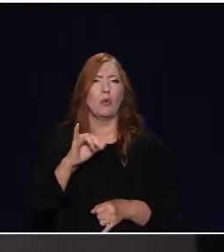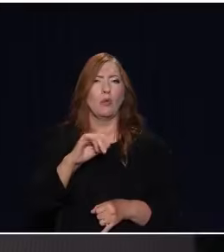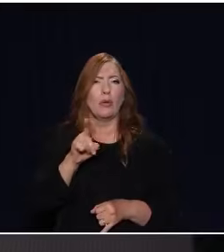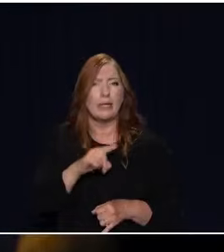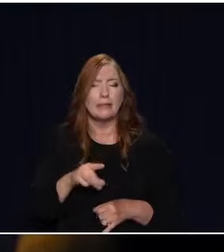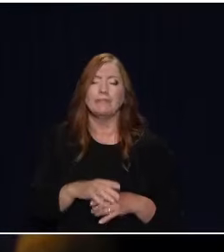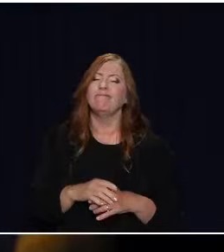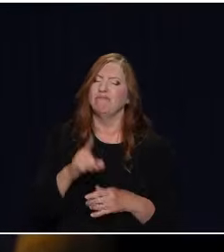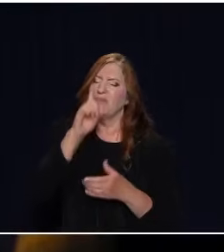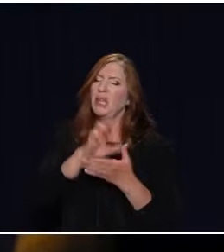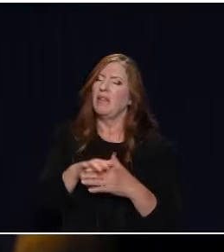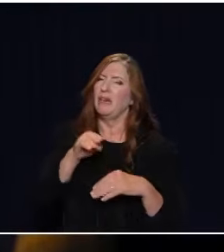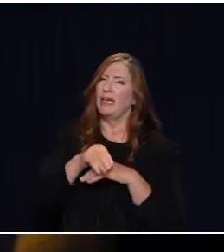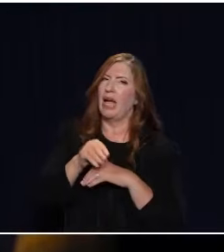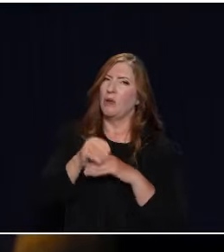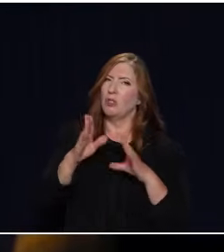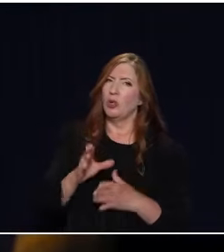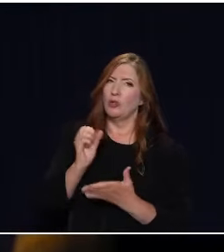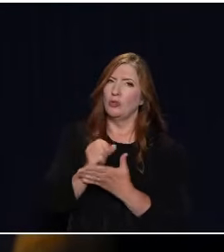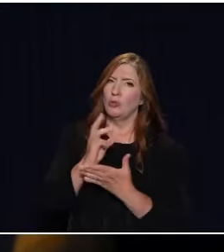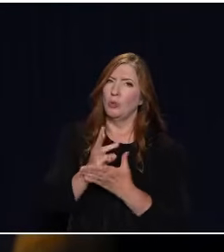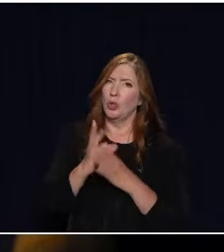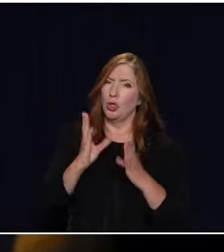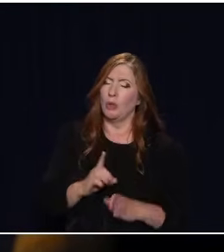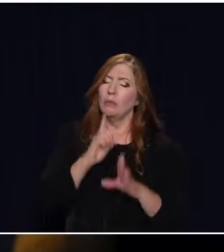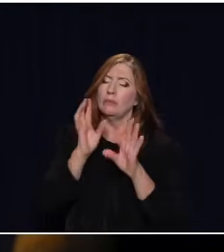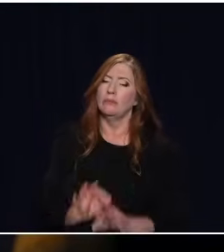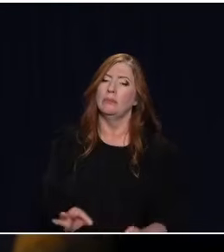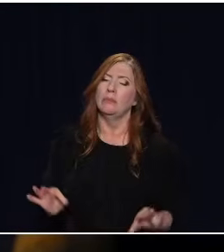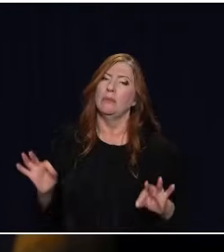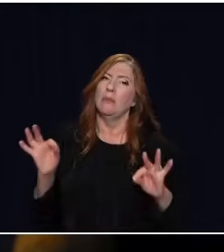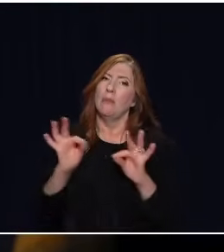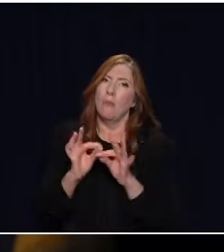SCHOOL RESOURCE OFFICERS?